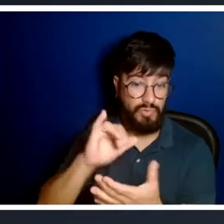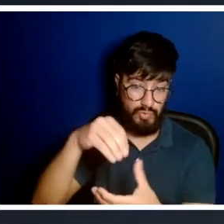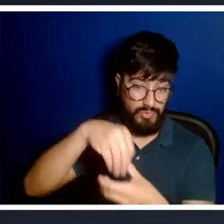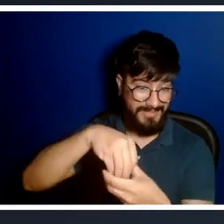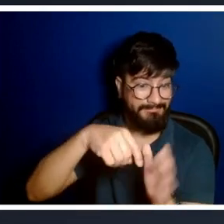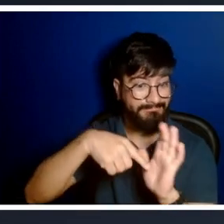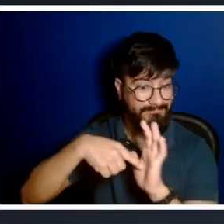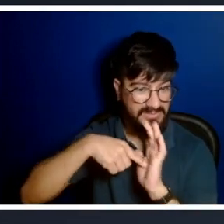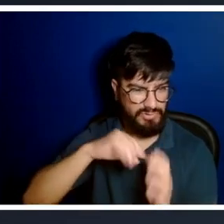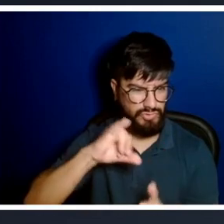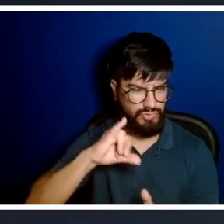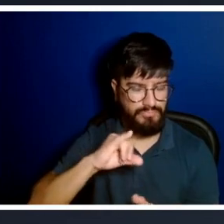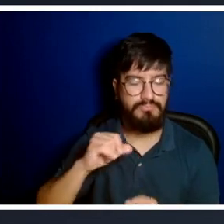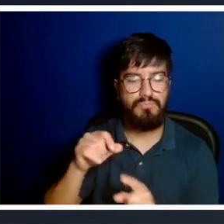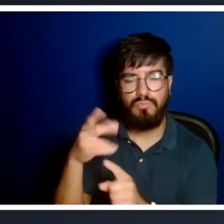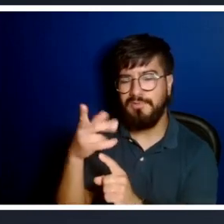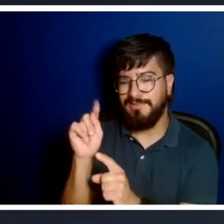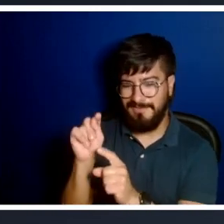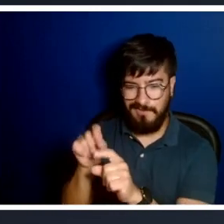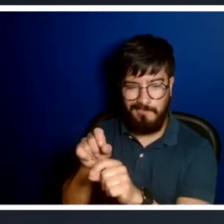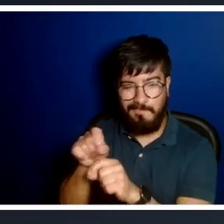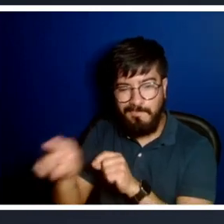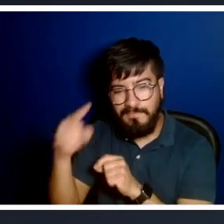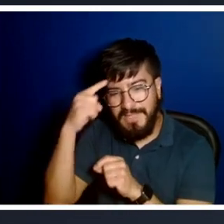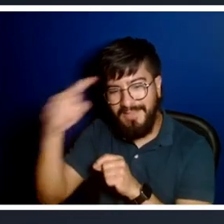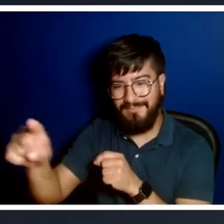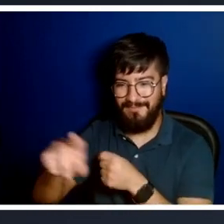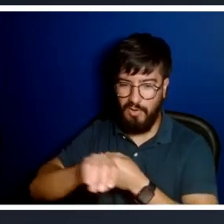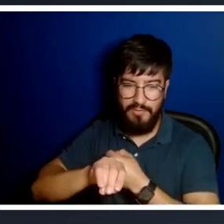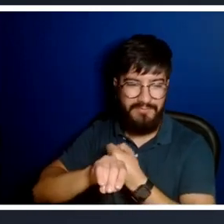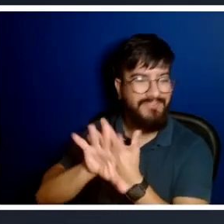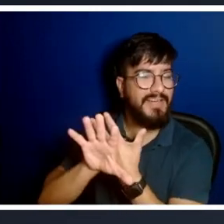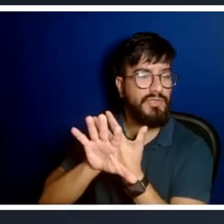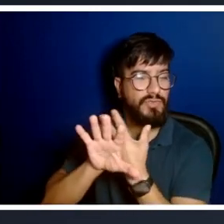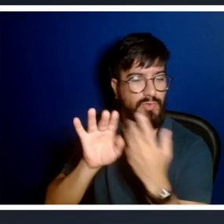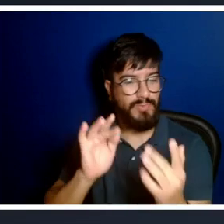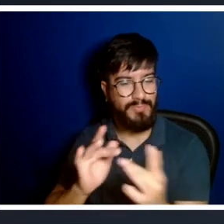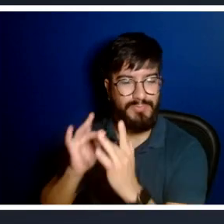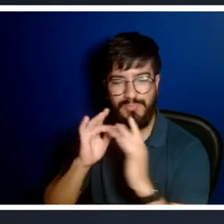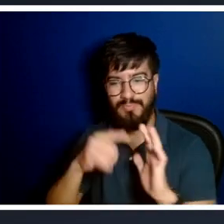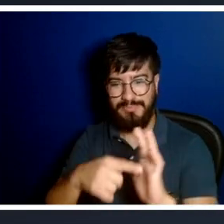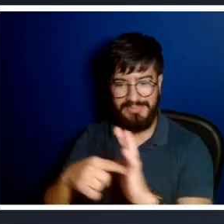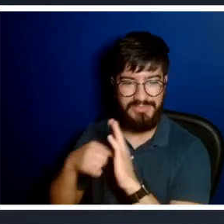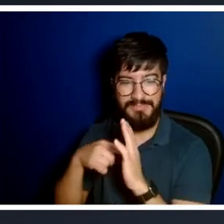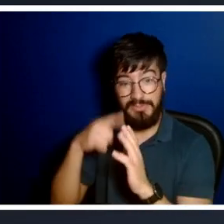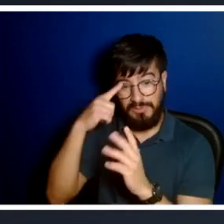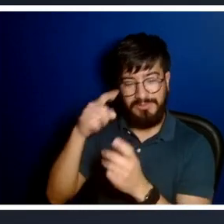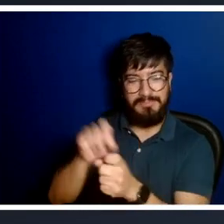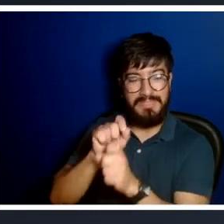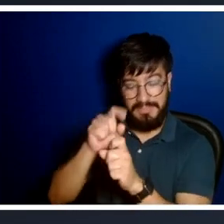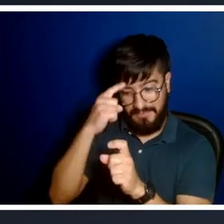put a link to the beautiful virtual exhibition dedicated specifically to her portrait.